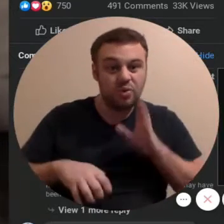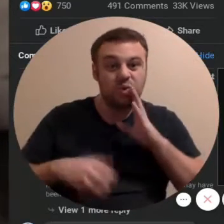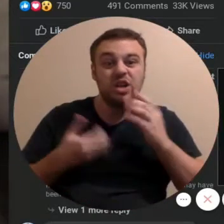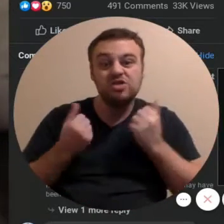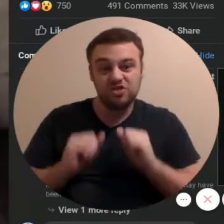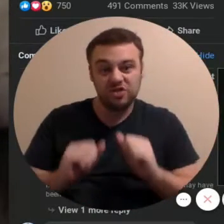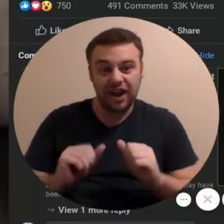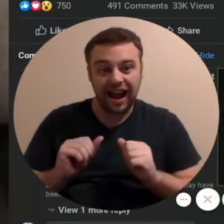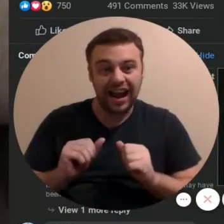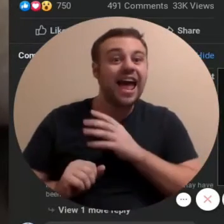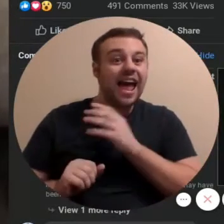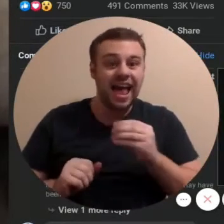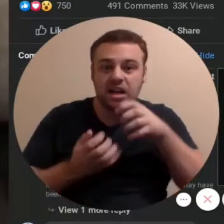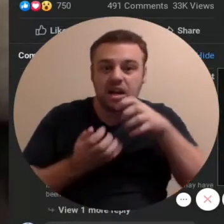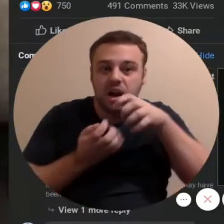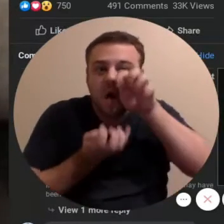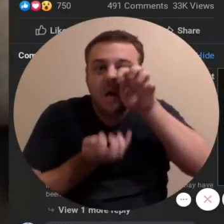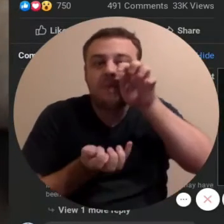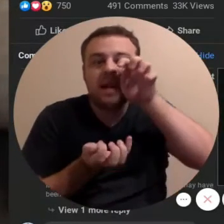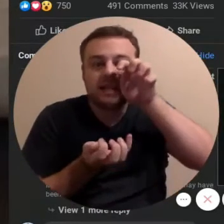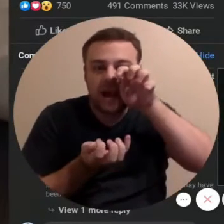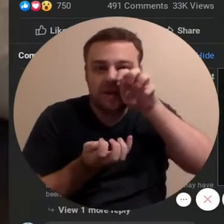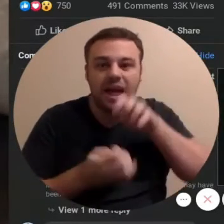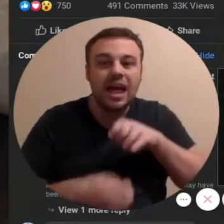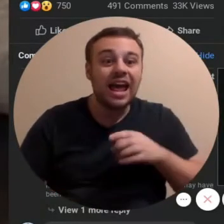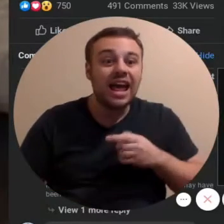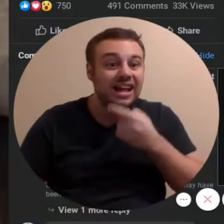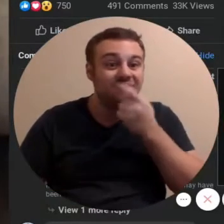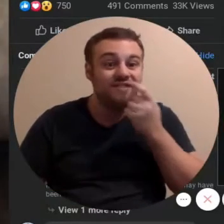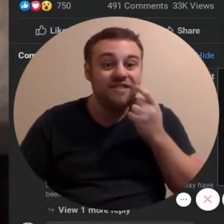front teeth are really long- they're a couple inches long. They look like